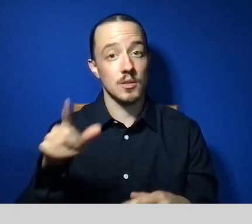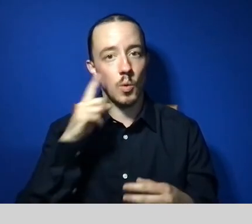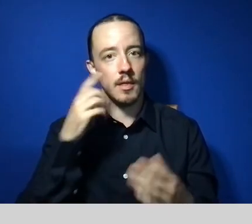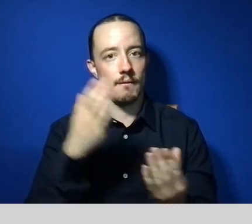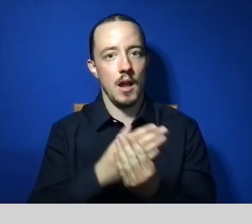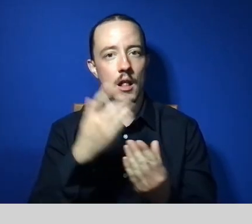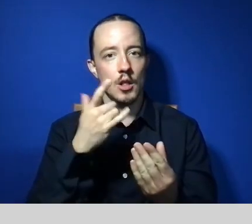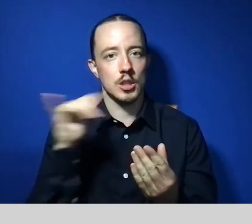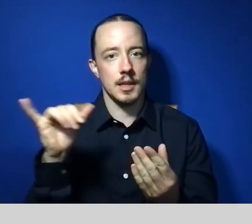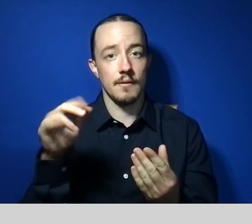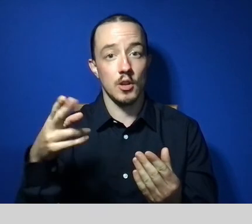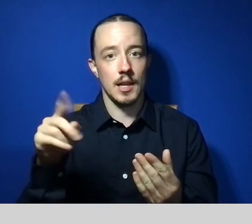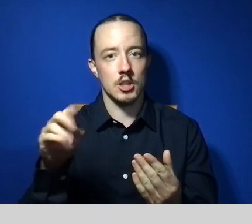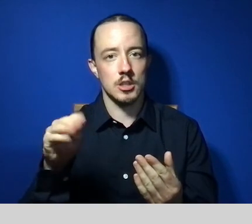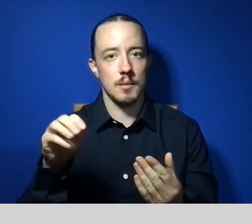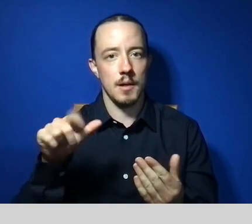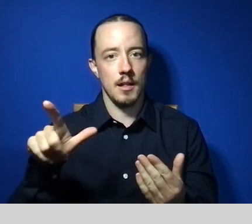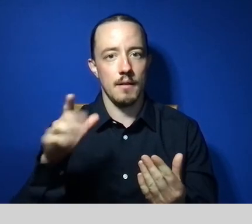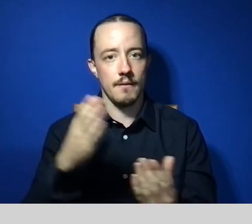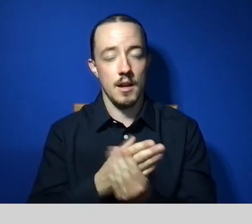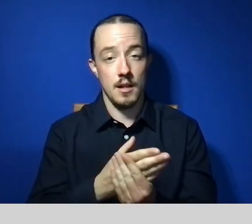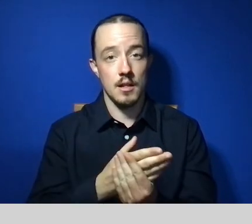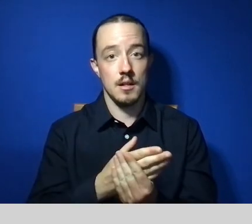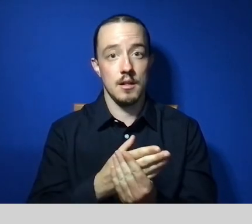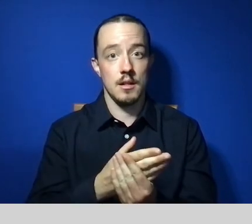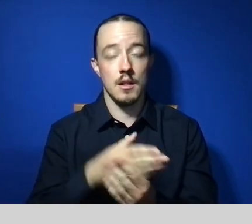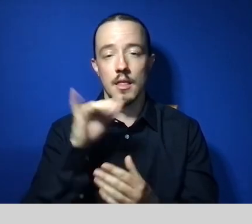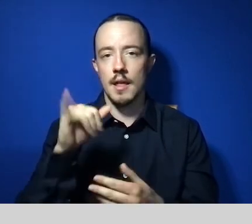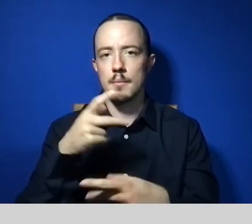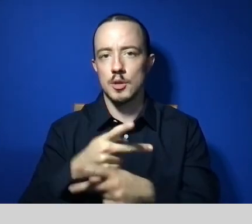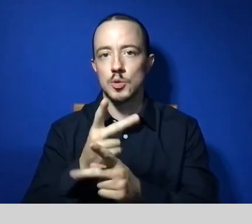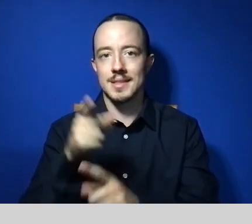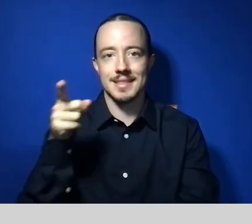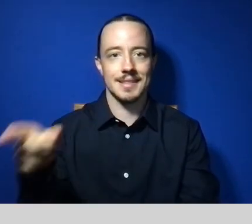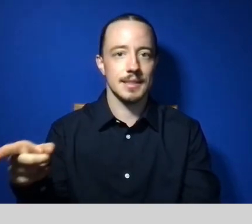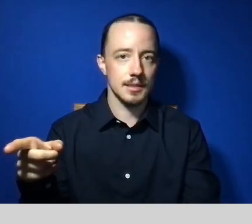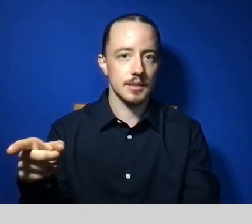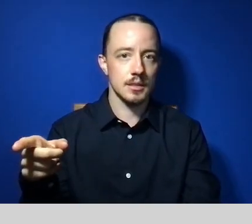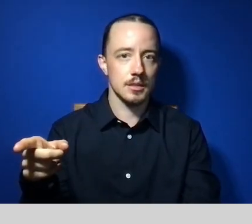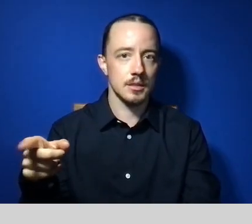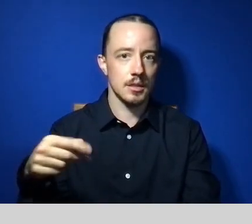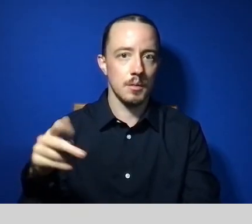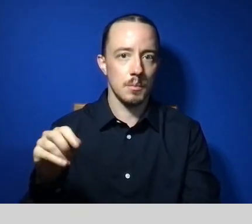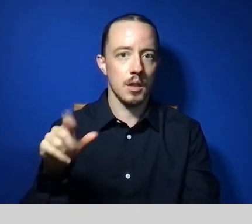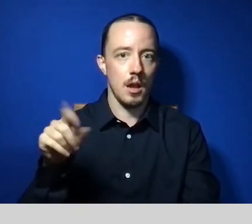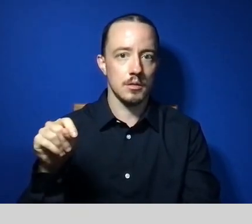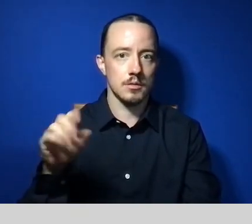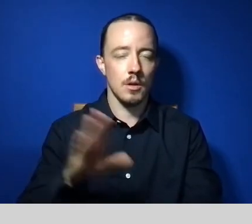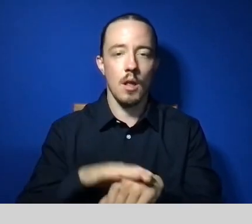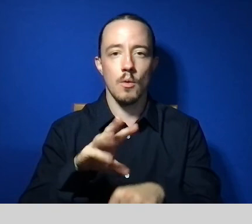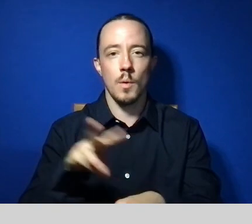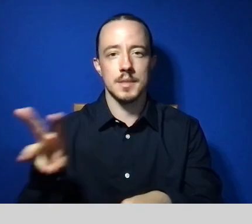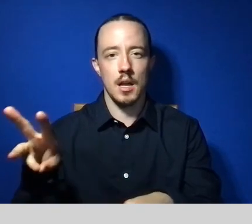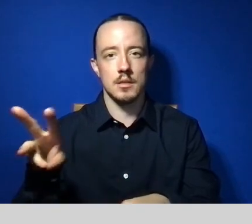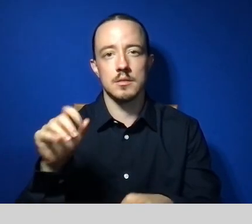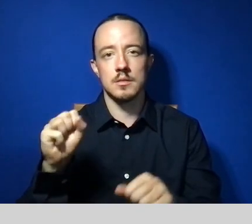this is what the file looks like. The HTML file that produces this plot on a website.